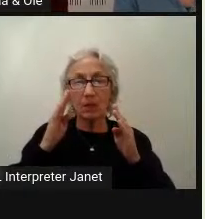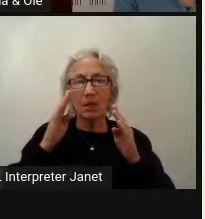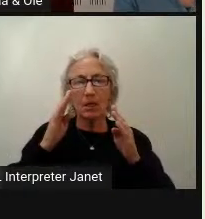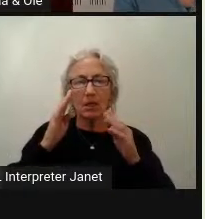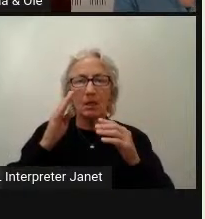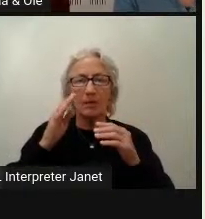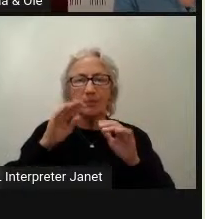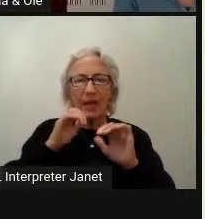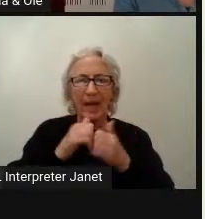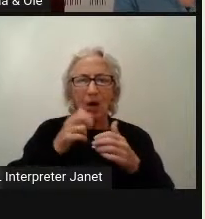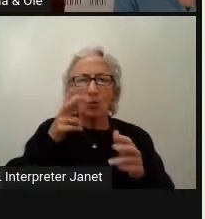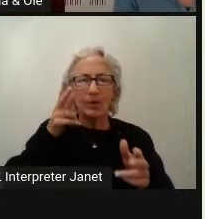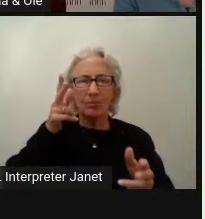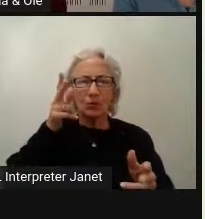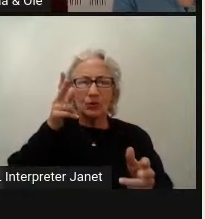readers keep our focus very much upon